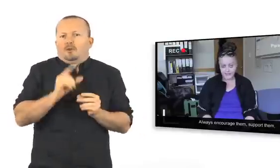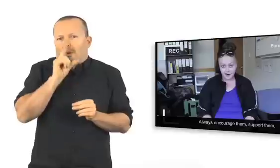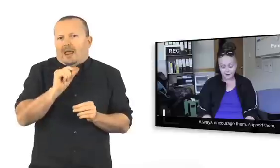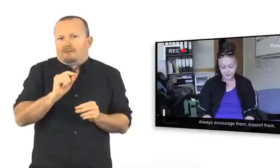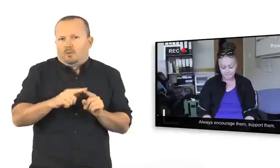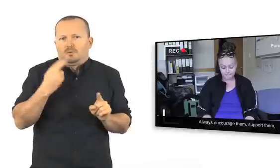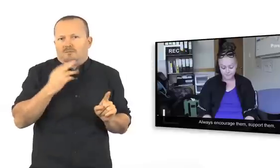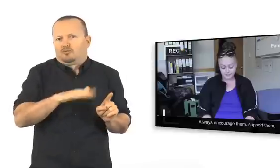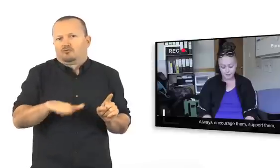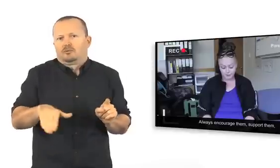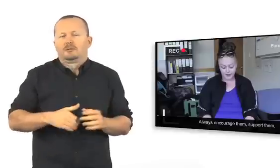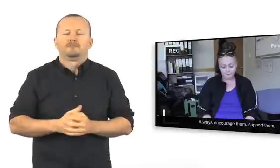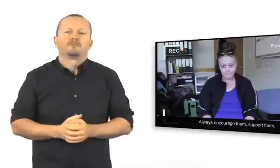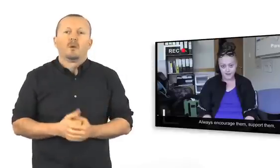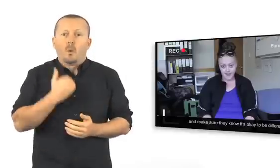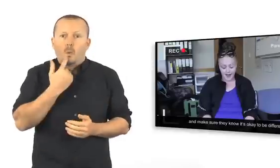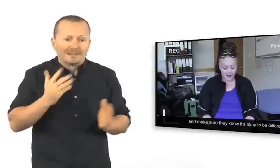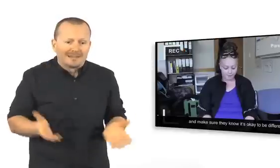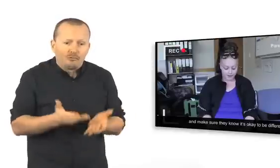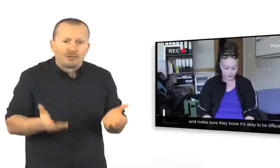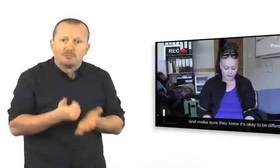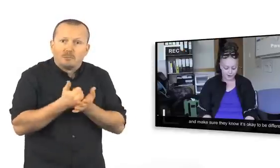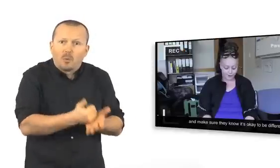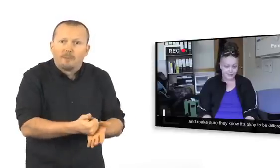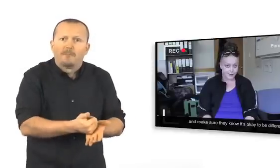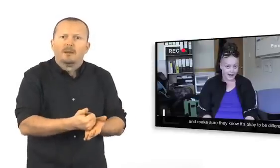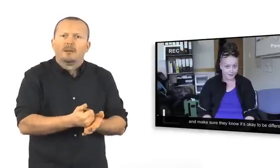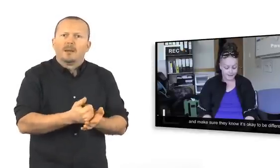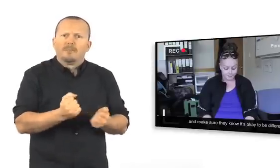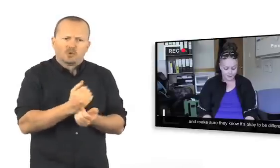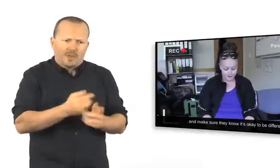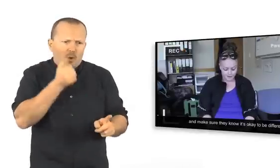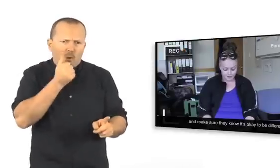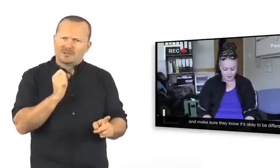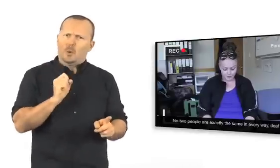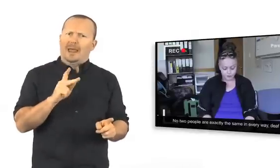Always encourage them, support them, and make sure they know it’s OK to be different.